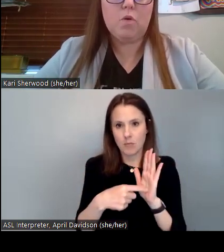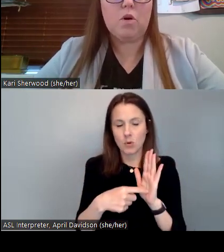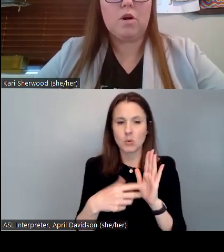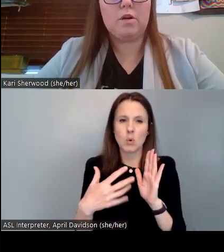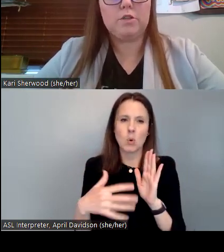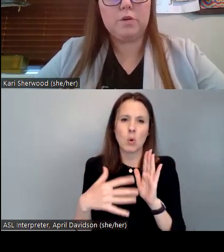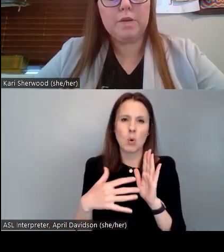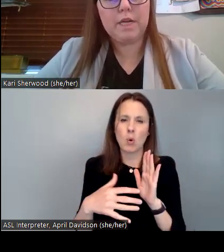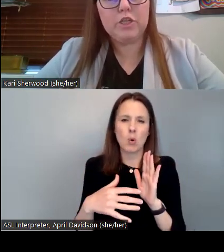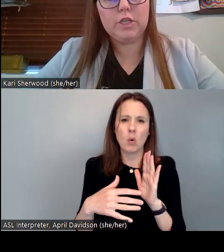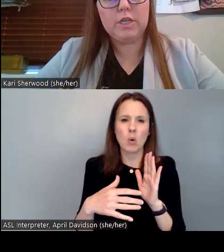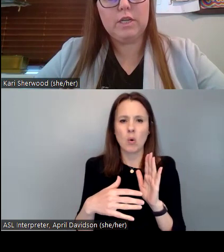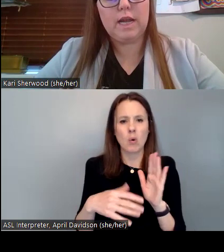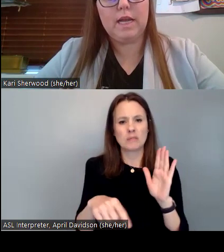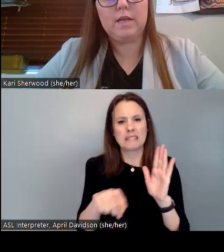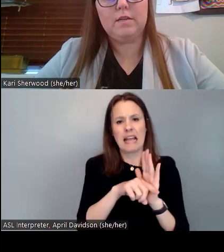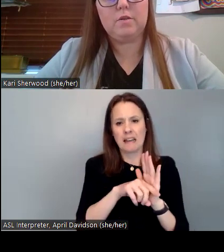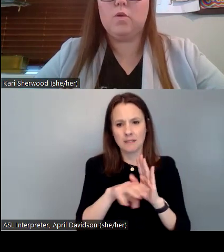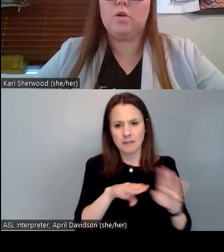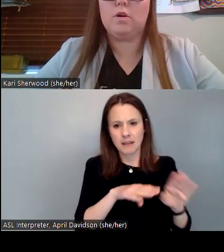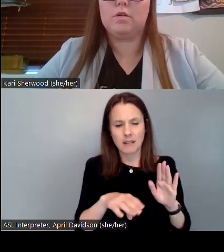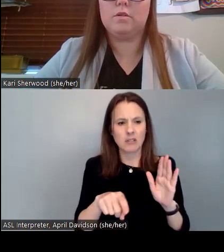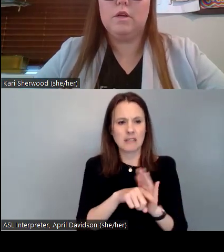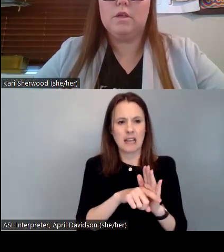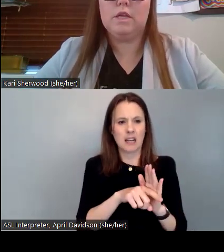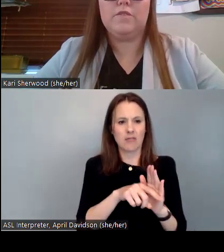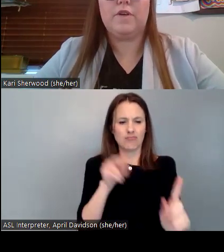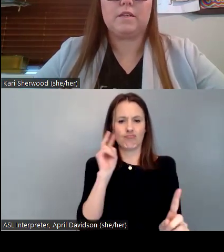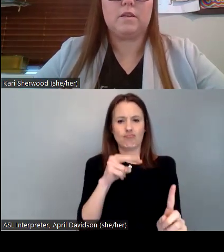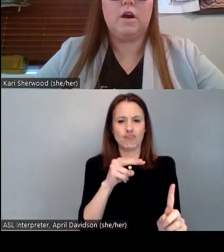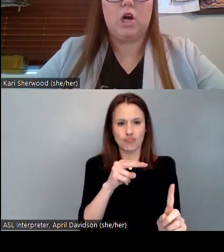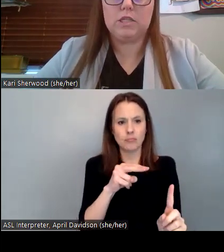or discrimination and -- or the effects caused